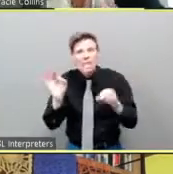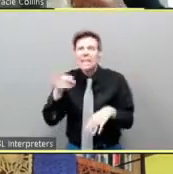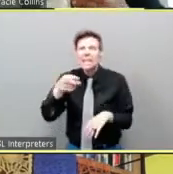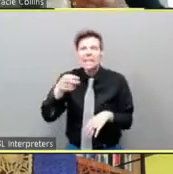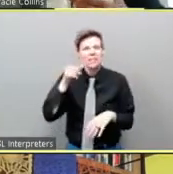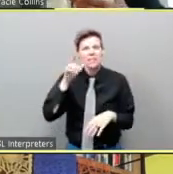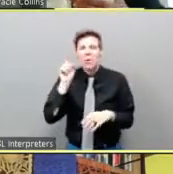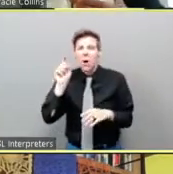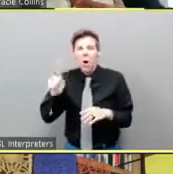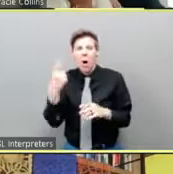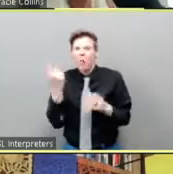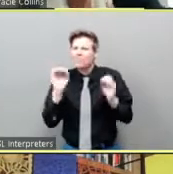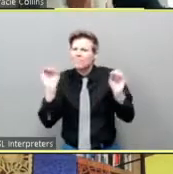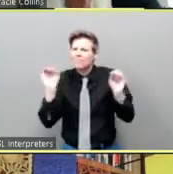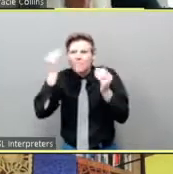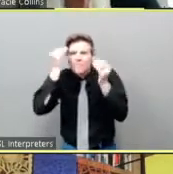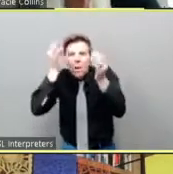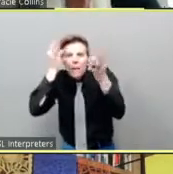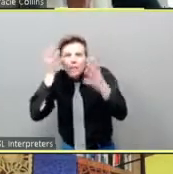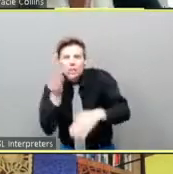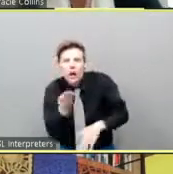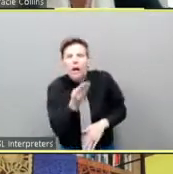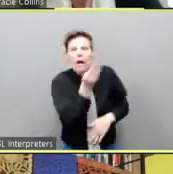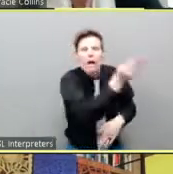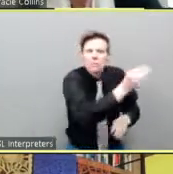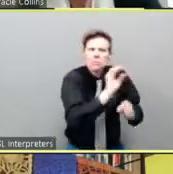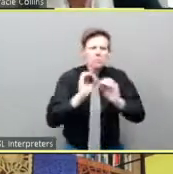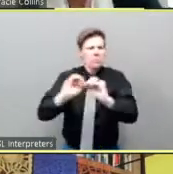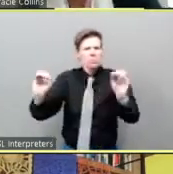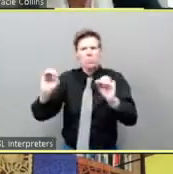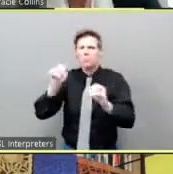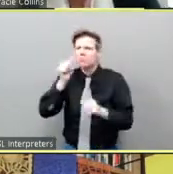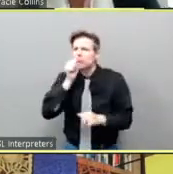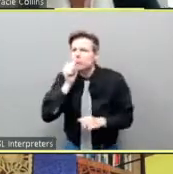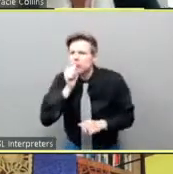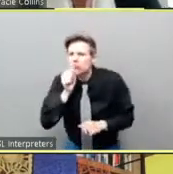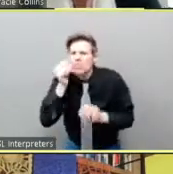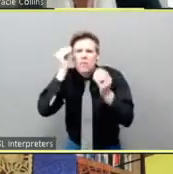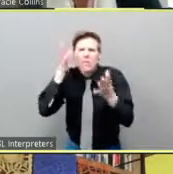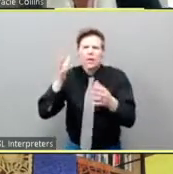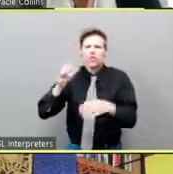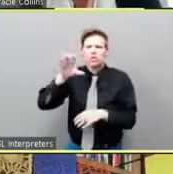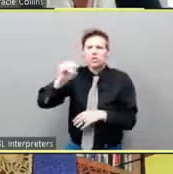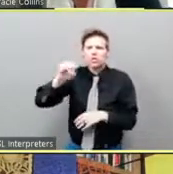something that we want to make sure everyone has access to. Next slide,